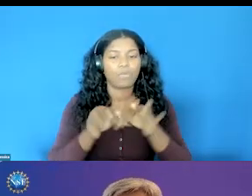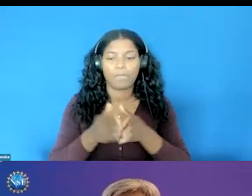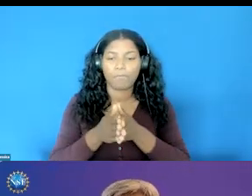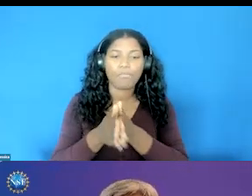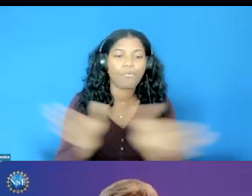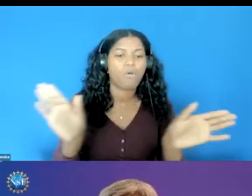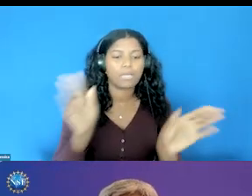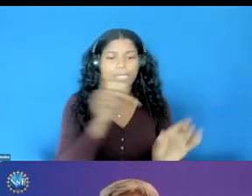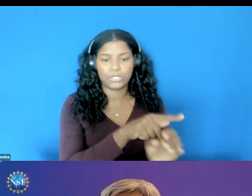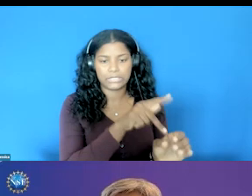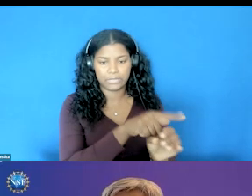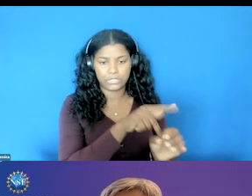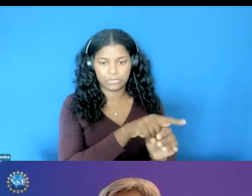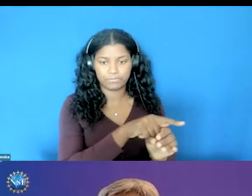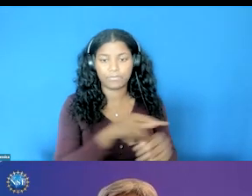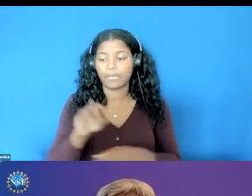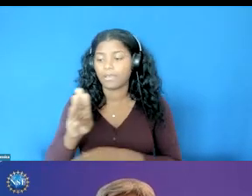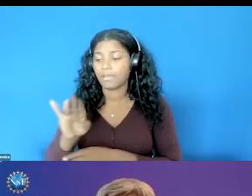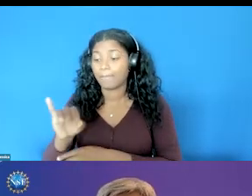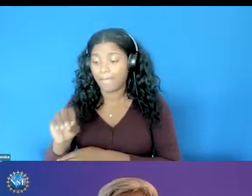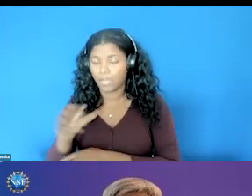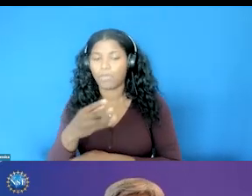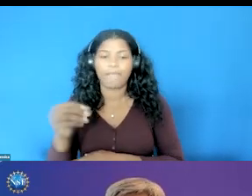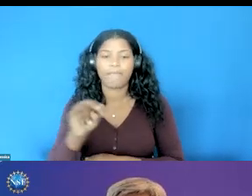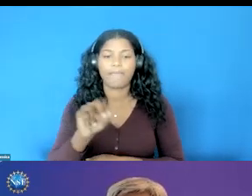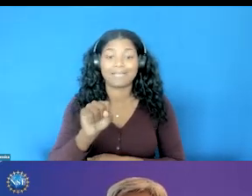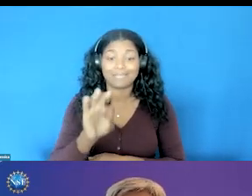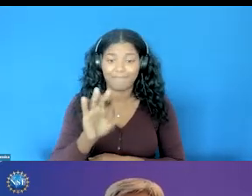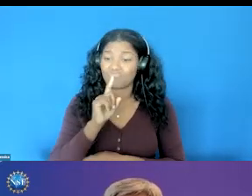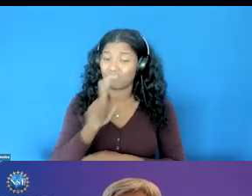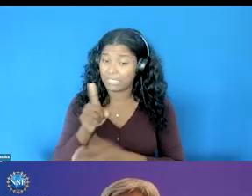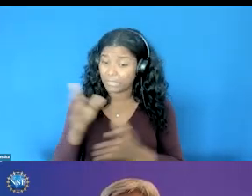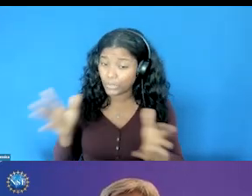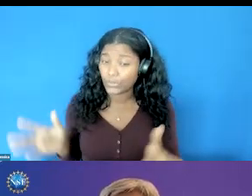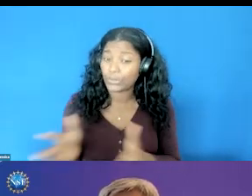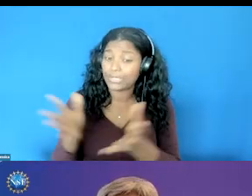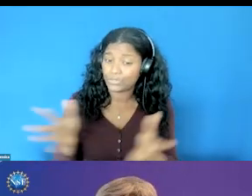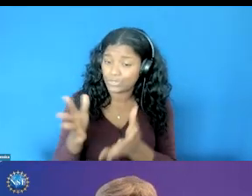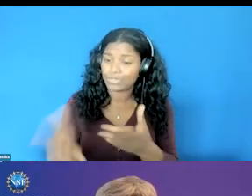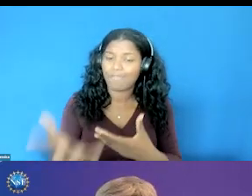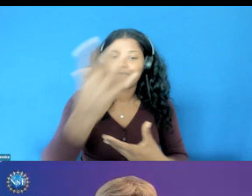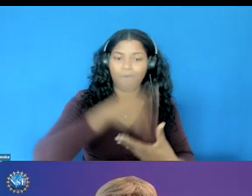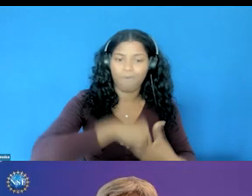BIO and NSF put a very high value on increasing participation and diverse representation in the stem workforce.